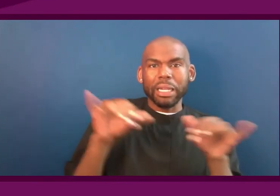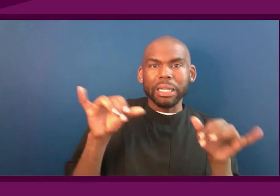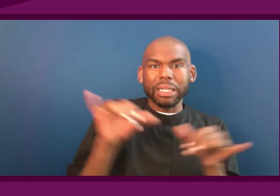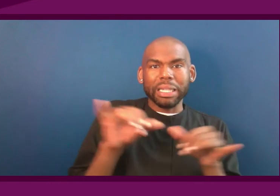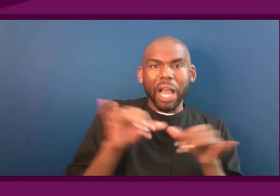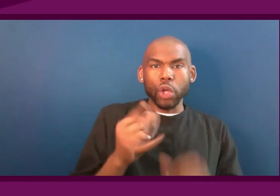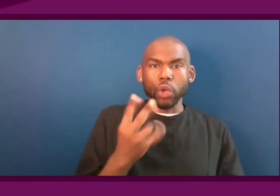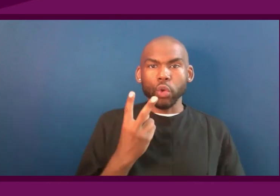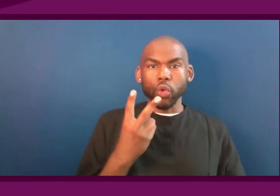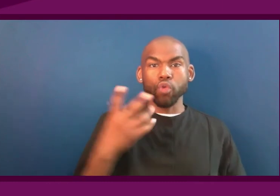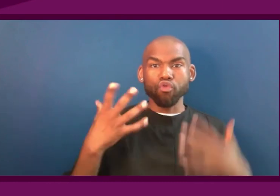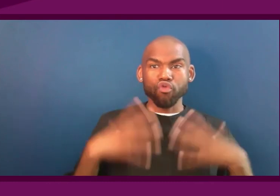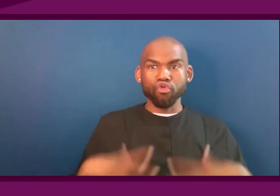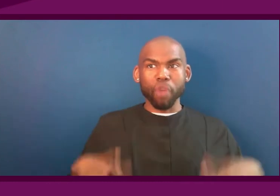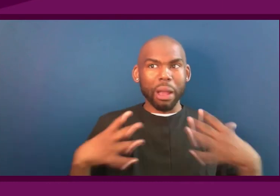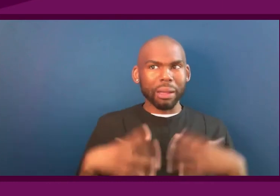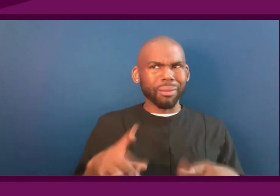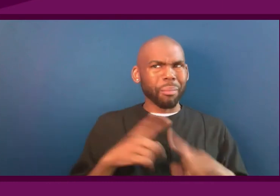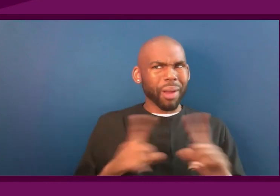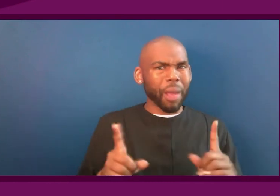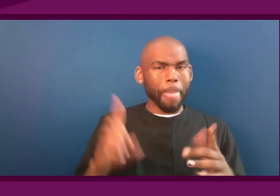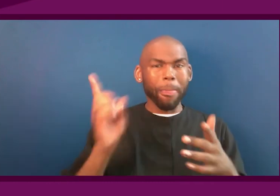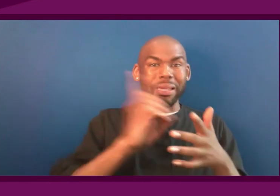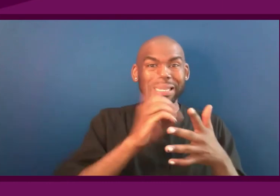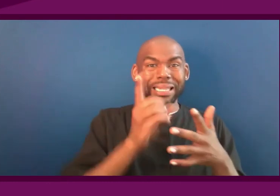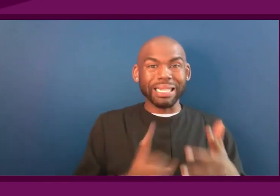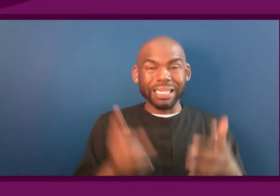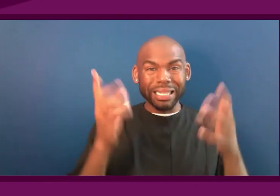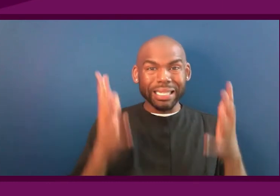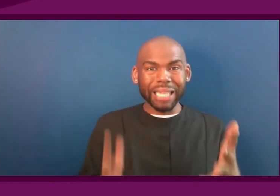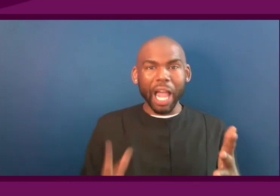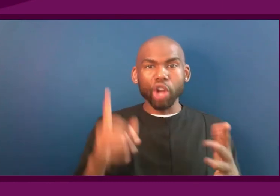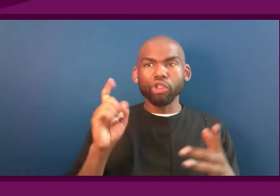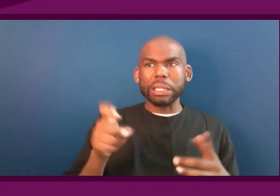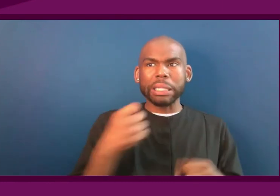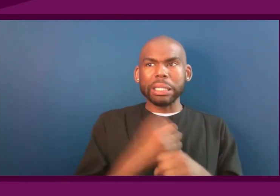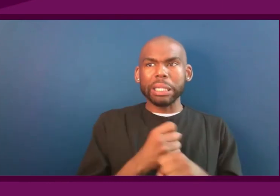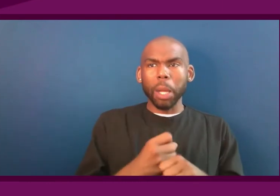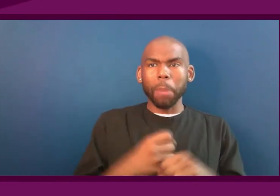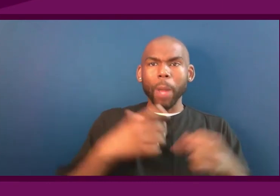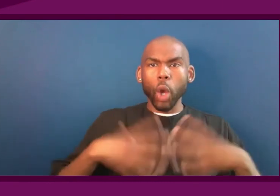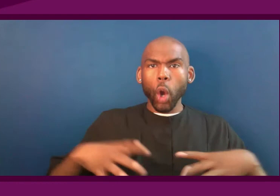human beings they're not good enough. You're not pretty enough. It's ridiculous. We have got to